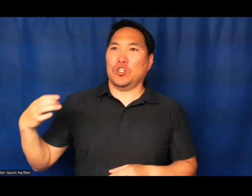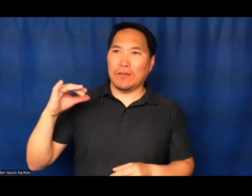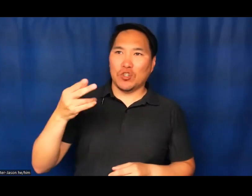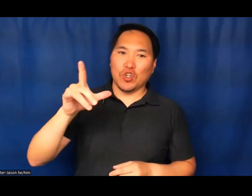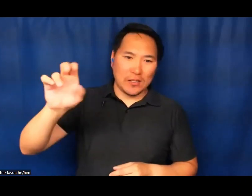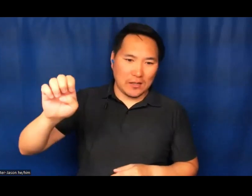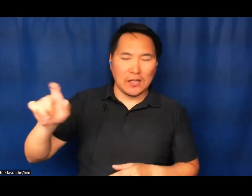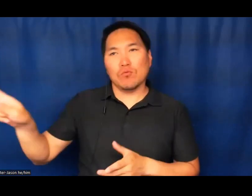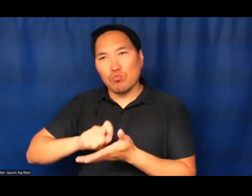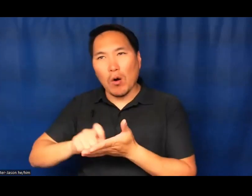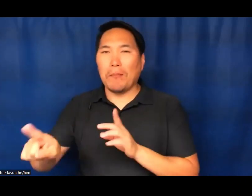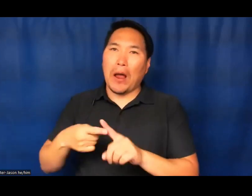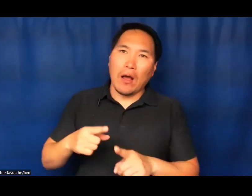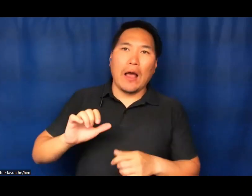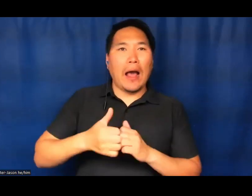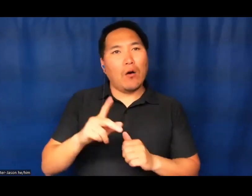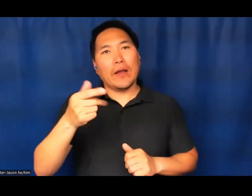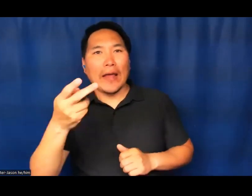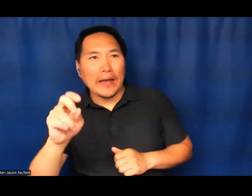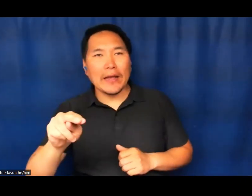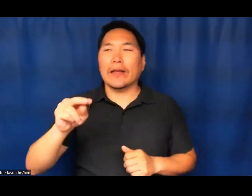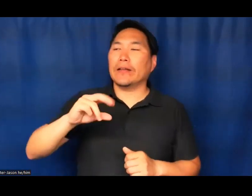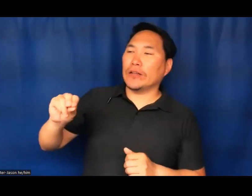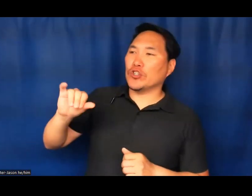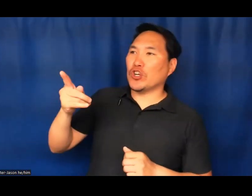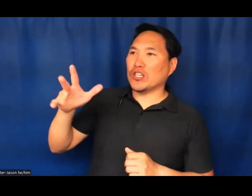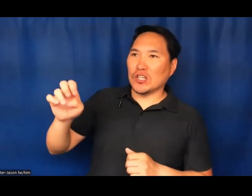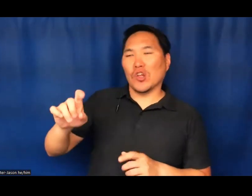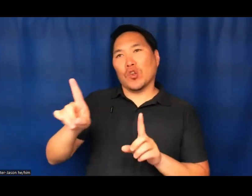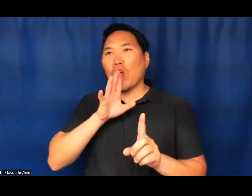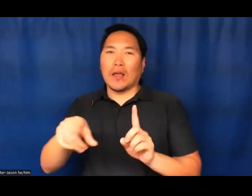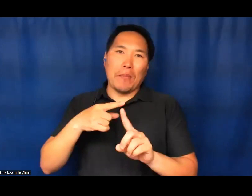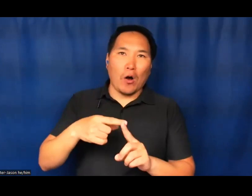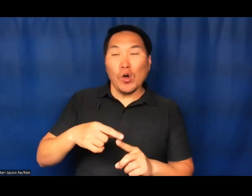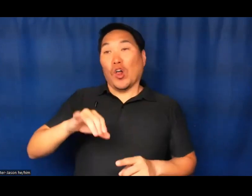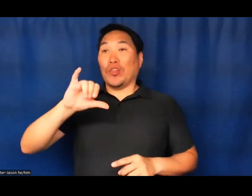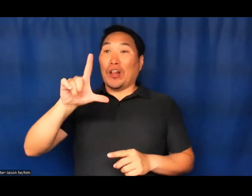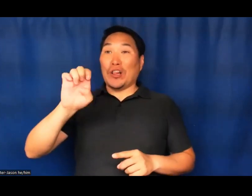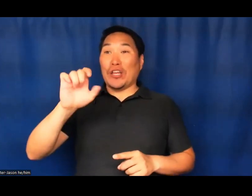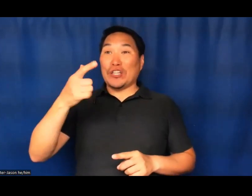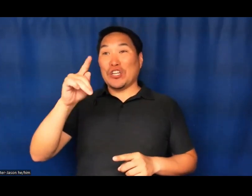Justice Roberts and Justice Kagan have been talking about the courts democracy.